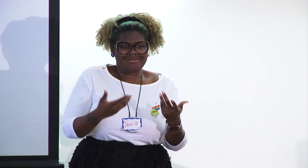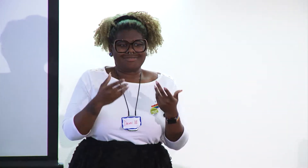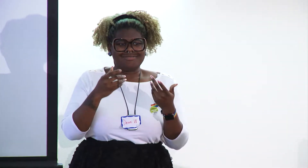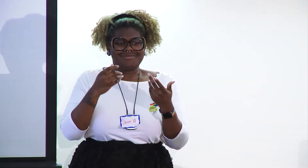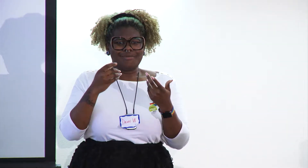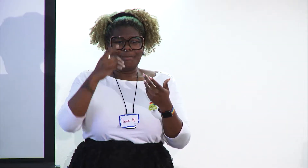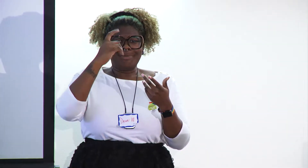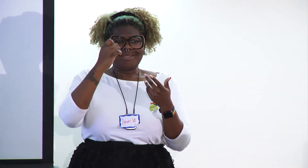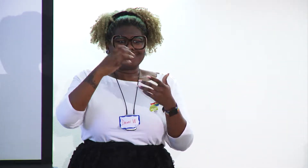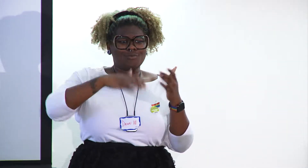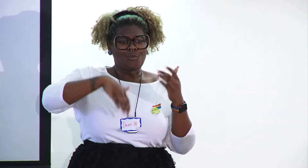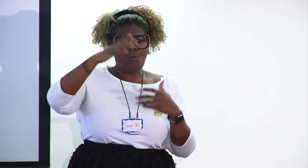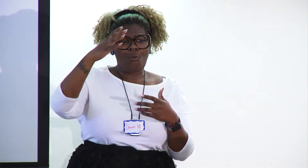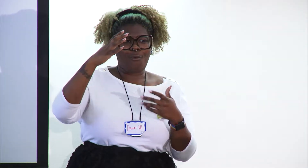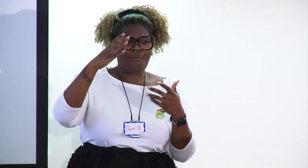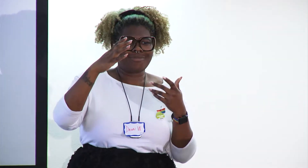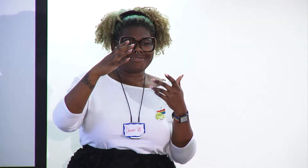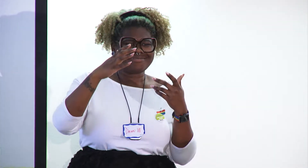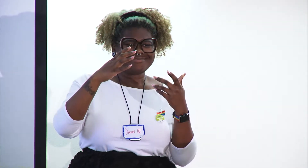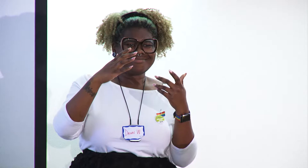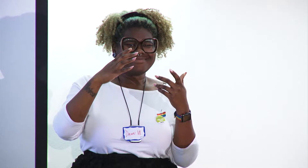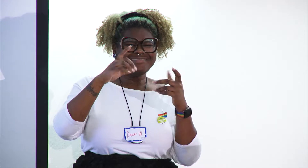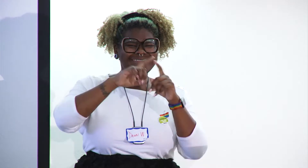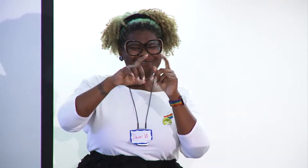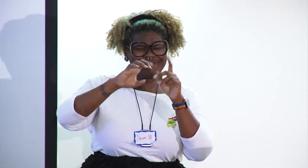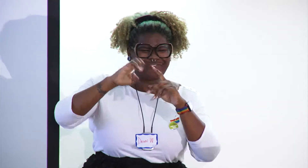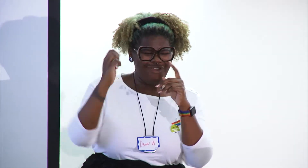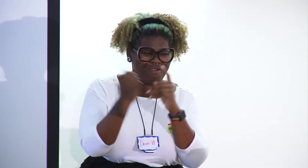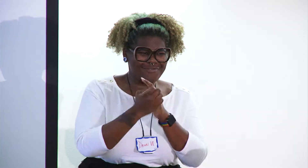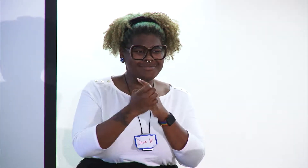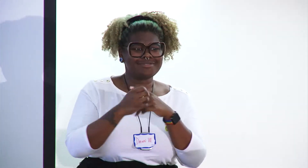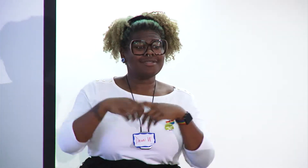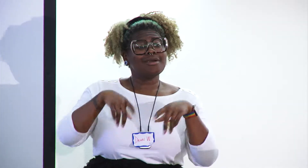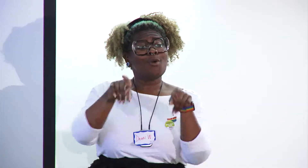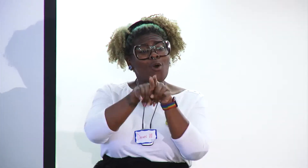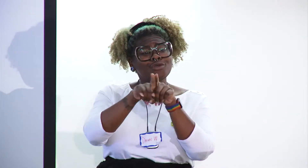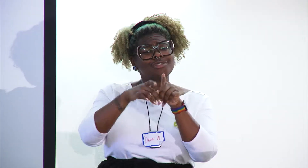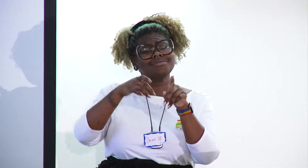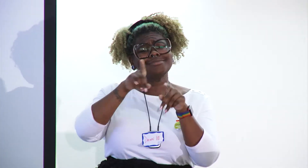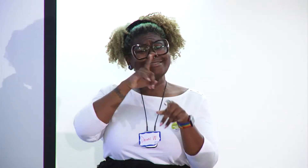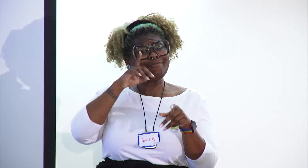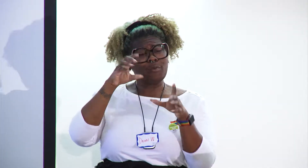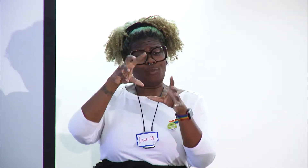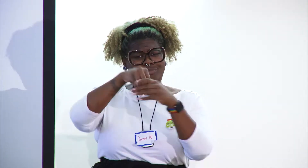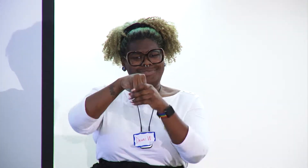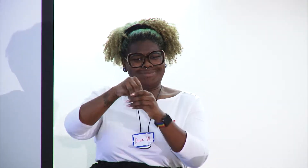And oftentimes, deaf people have difficulty trying to figure out exactly who they are because